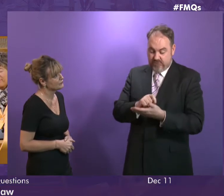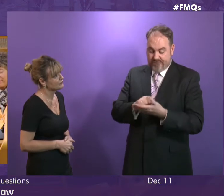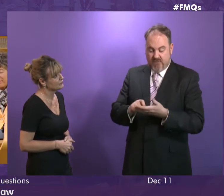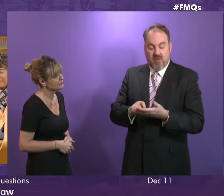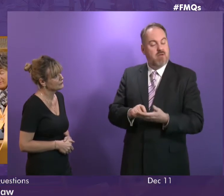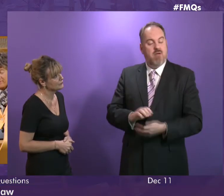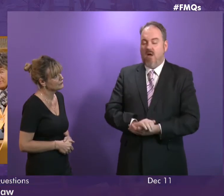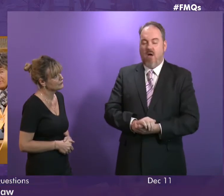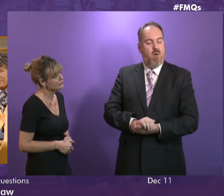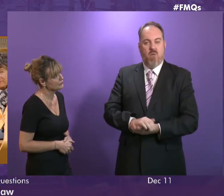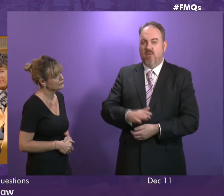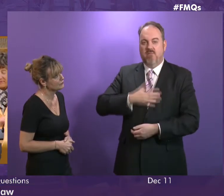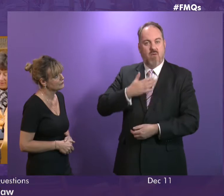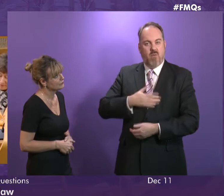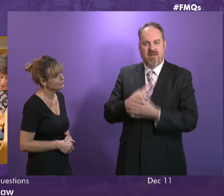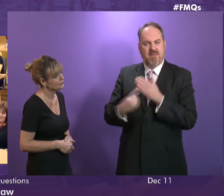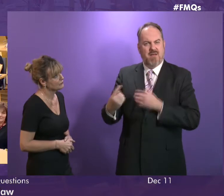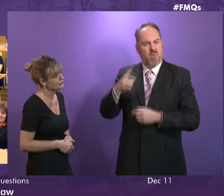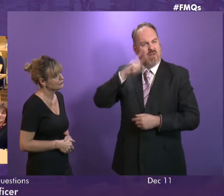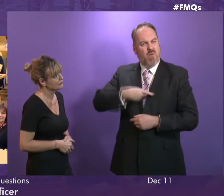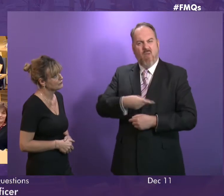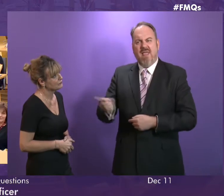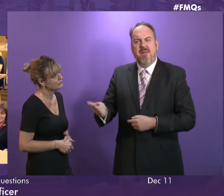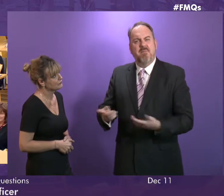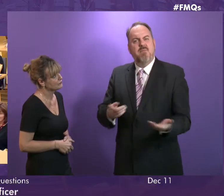2014 not count with her?